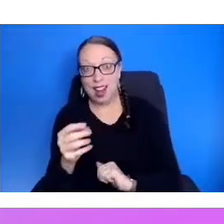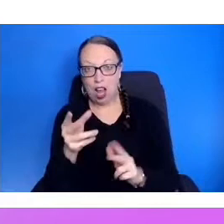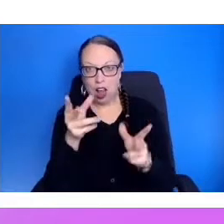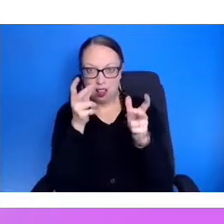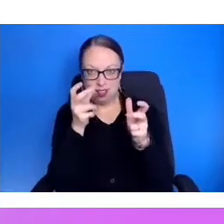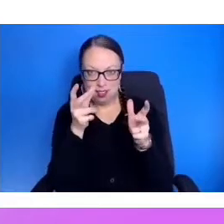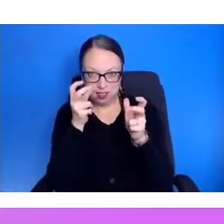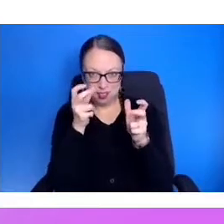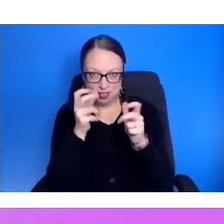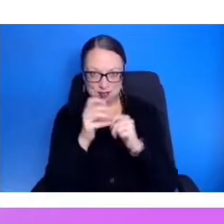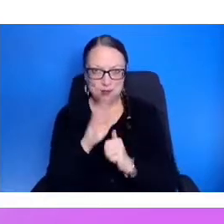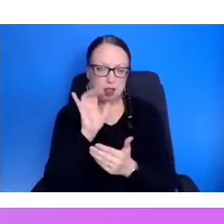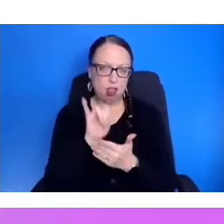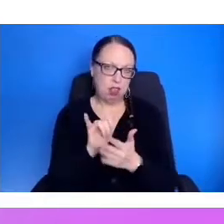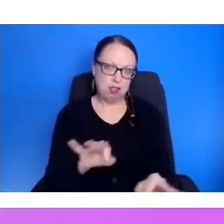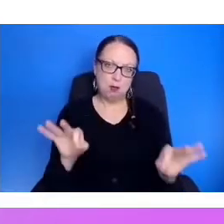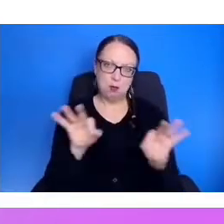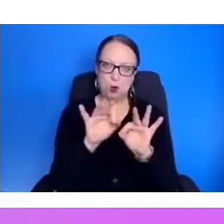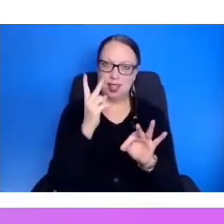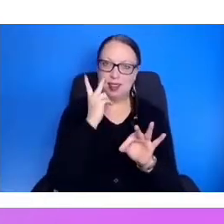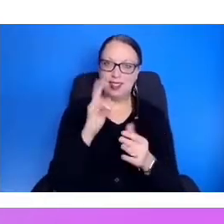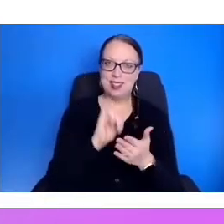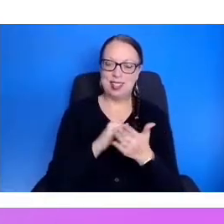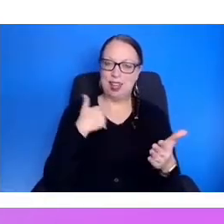and I see that constant progression towards ongoing value.